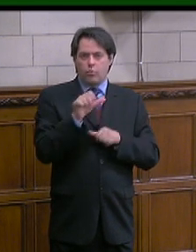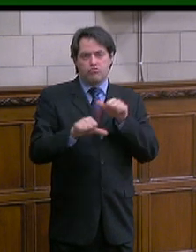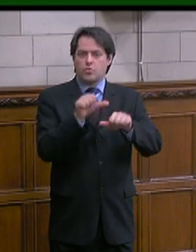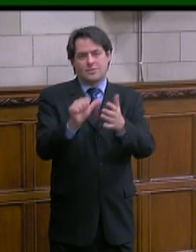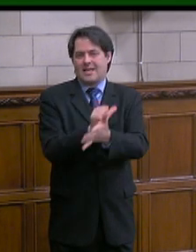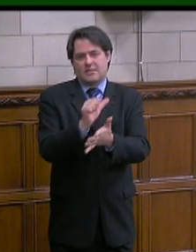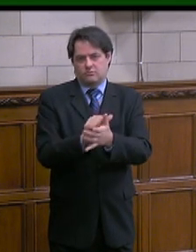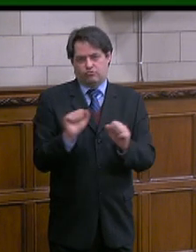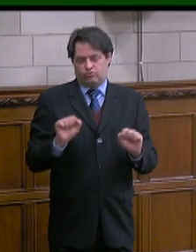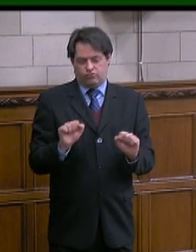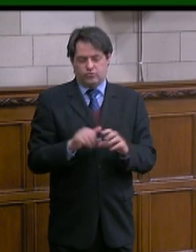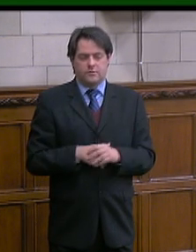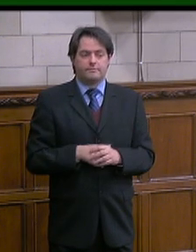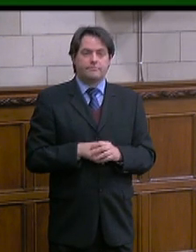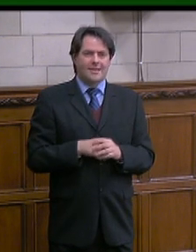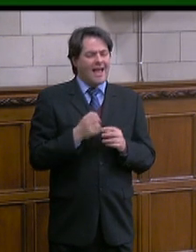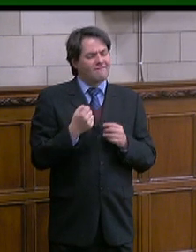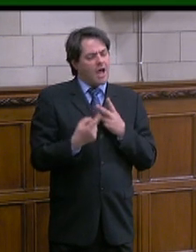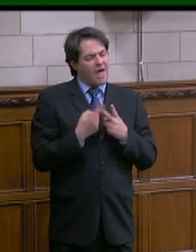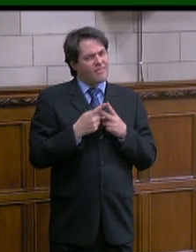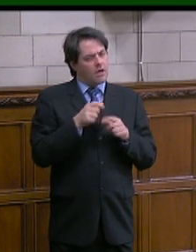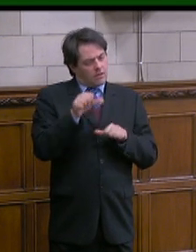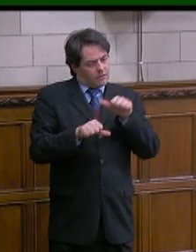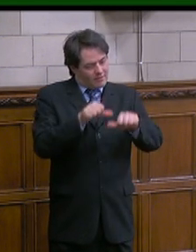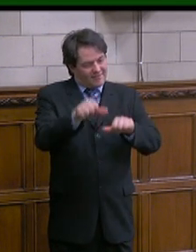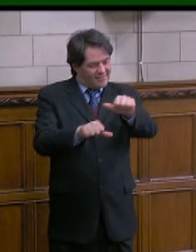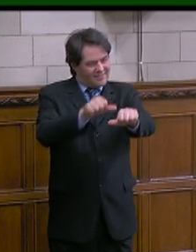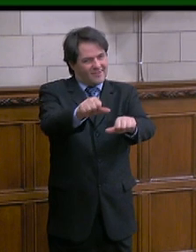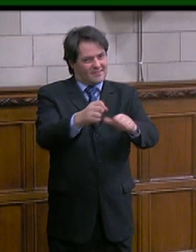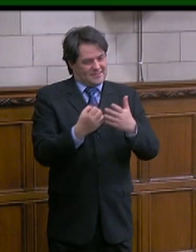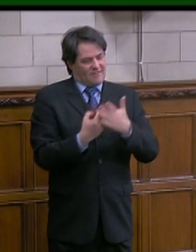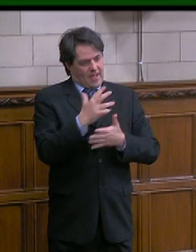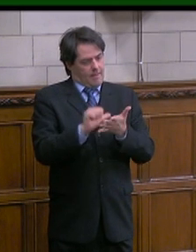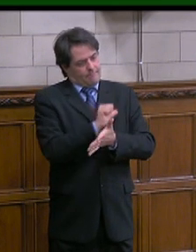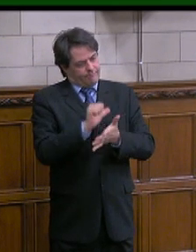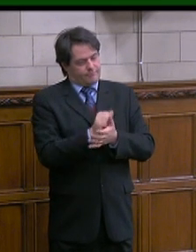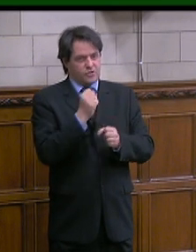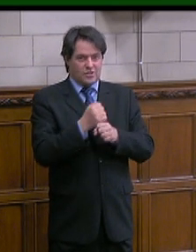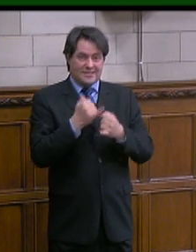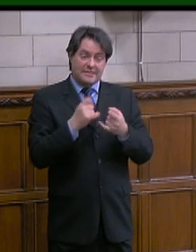A number of further steps are required to develop the specification into a GCSE, including